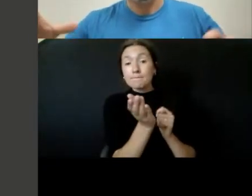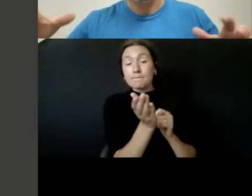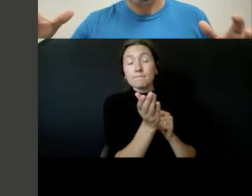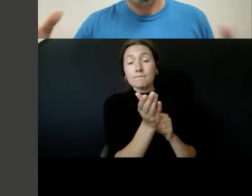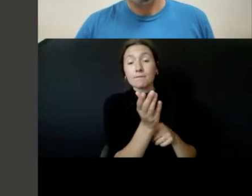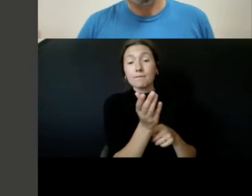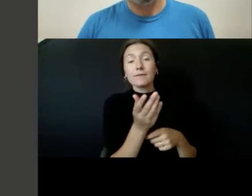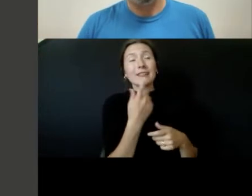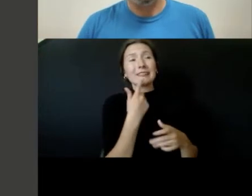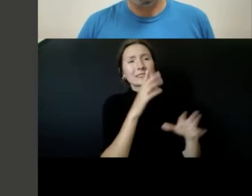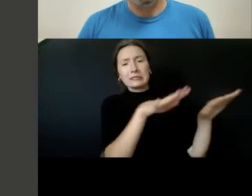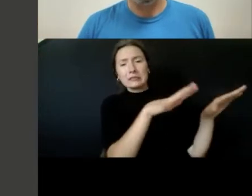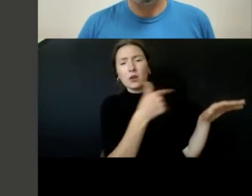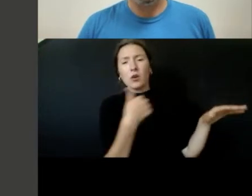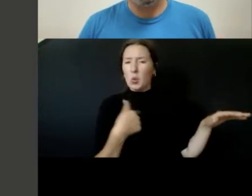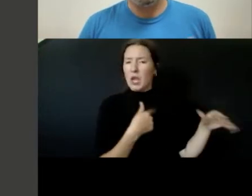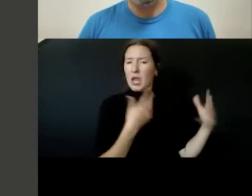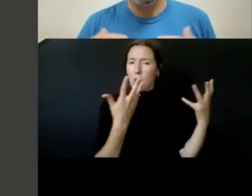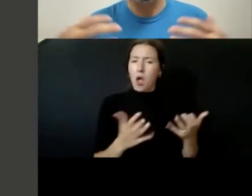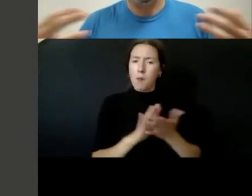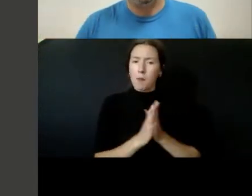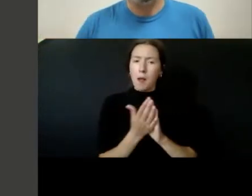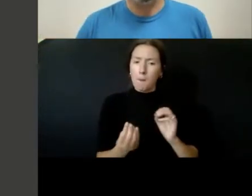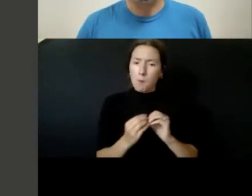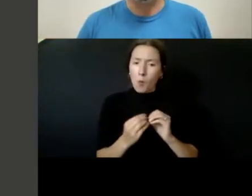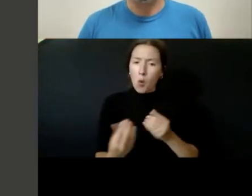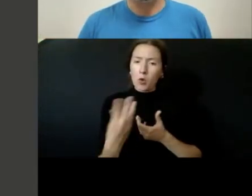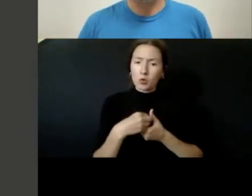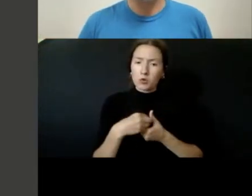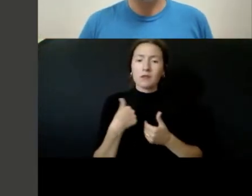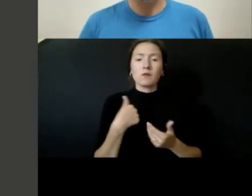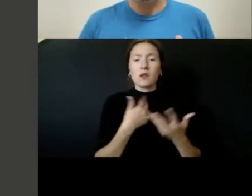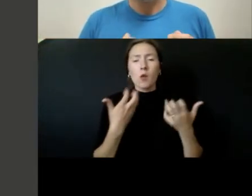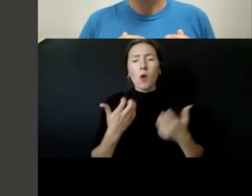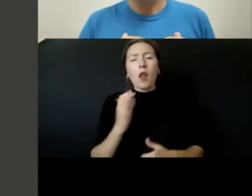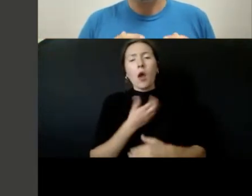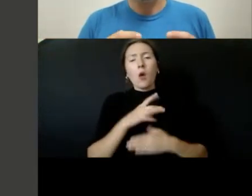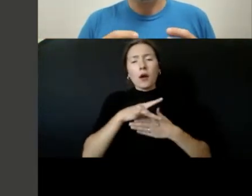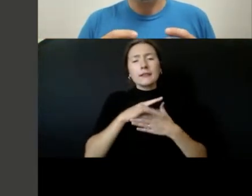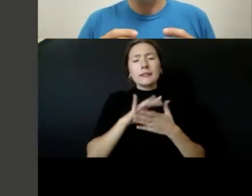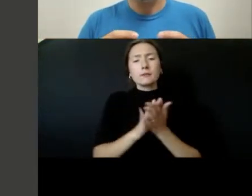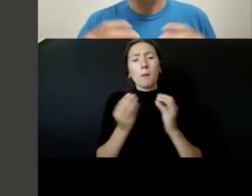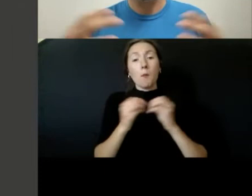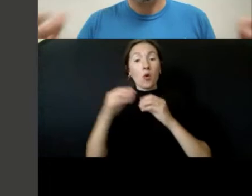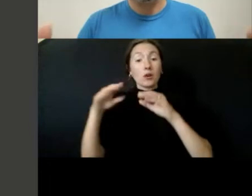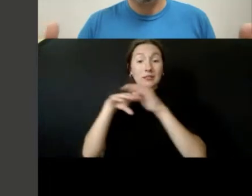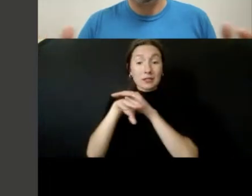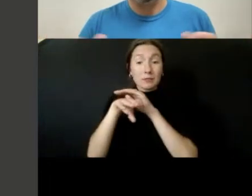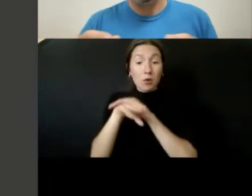so here's what we're going to do we're going to open up an open idea board or some kind of channel